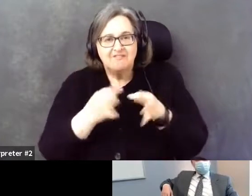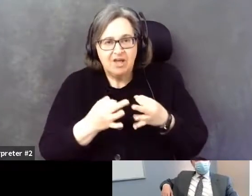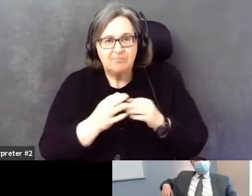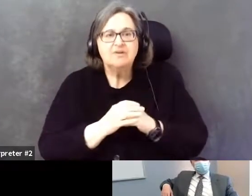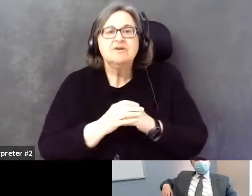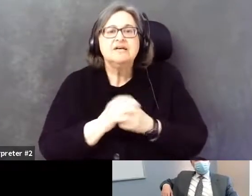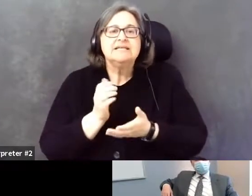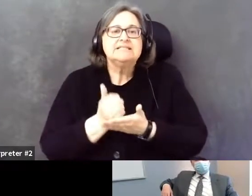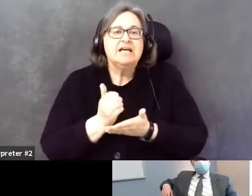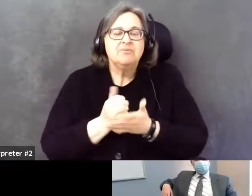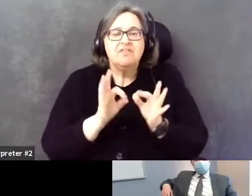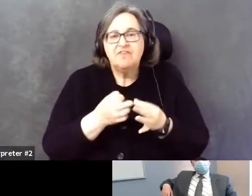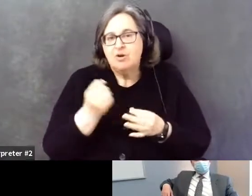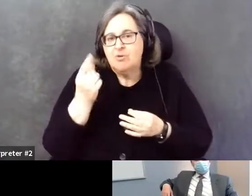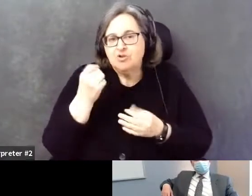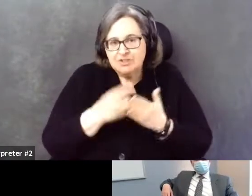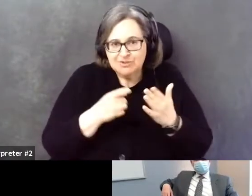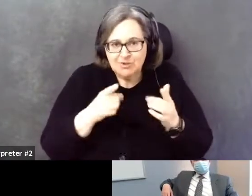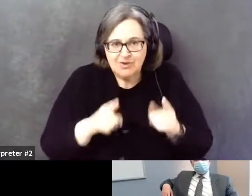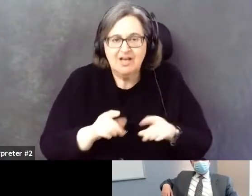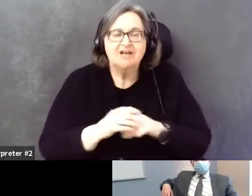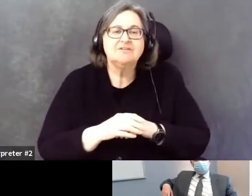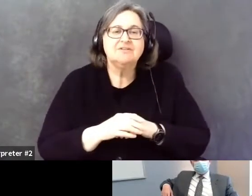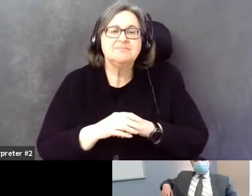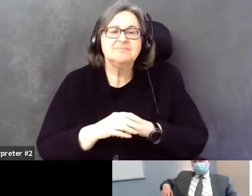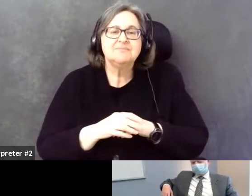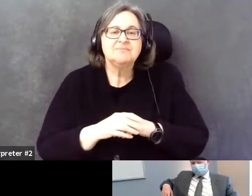them understand what was going on. I expecting